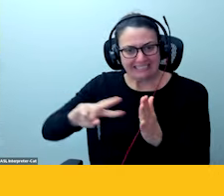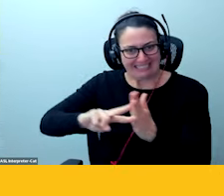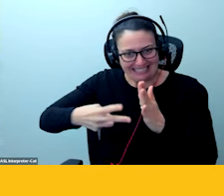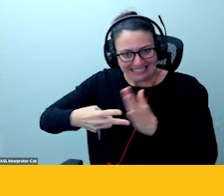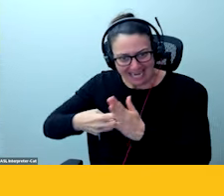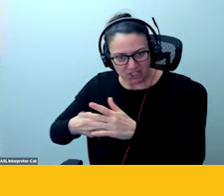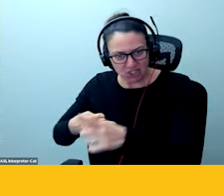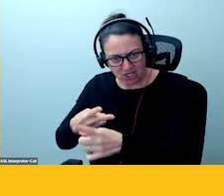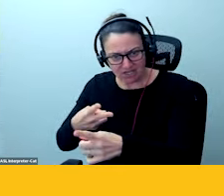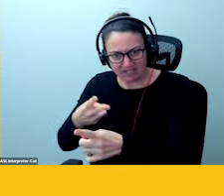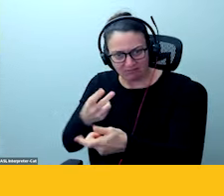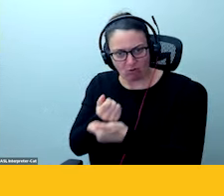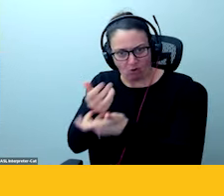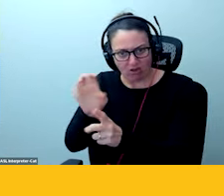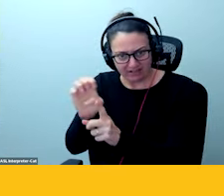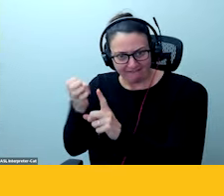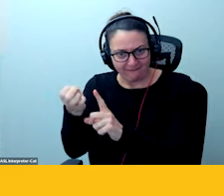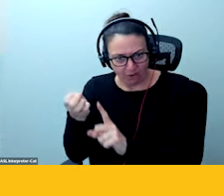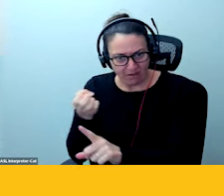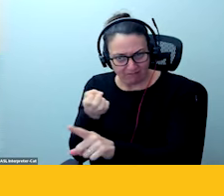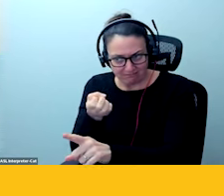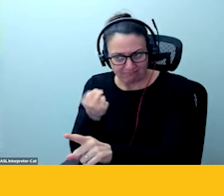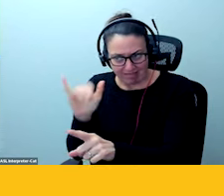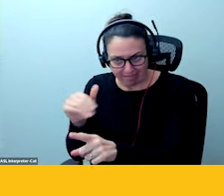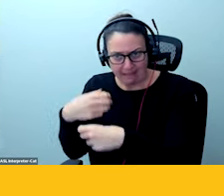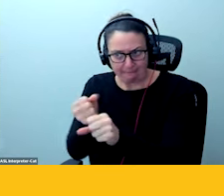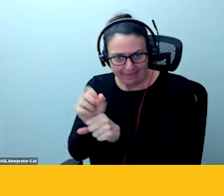to be an environment that creates disability.